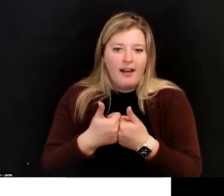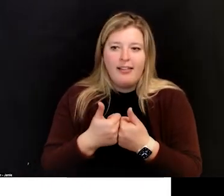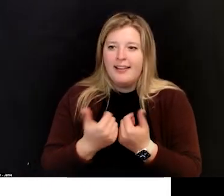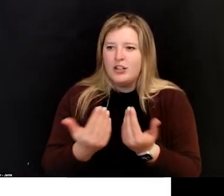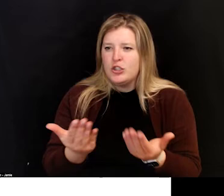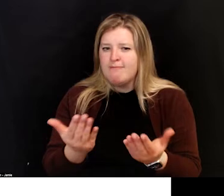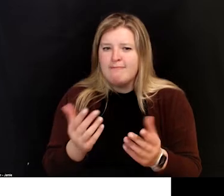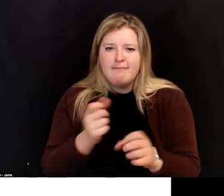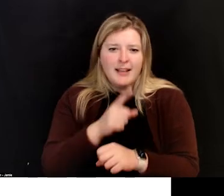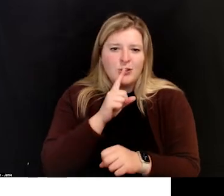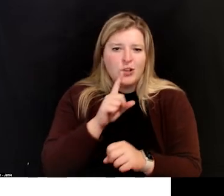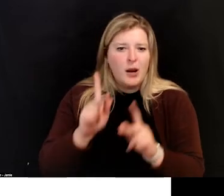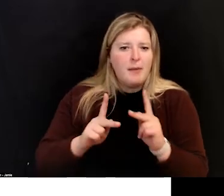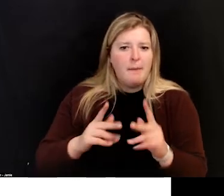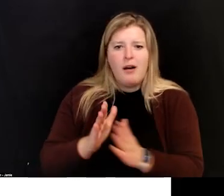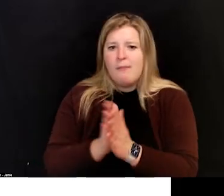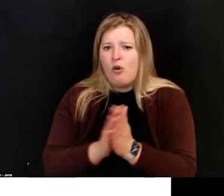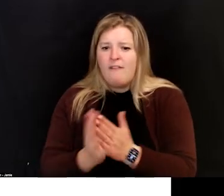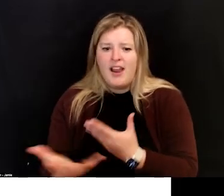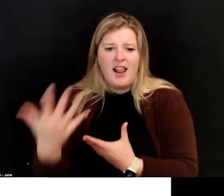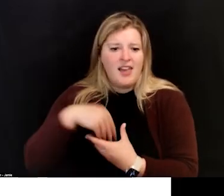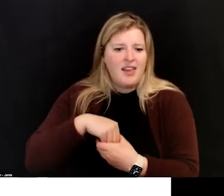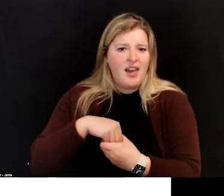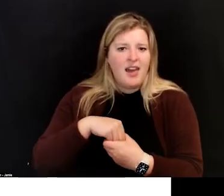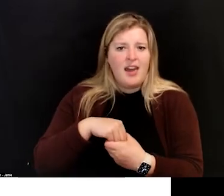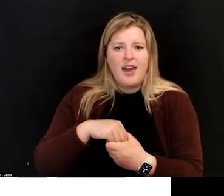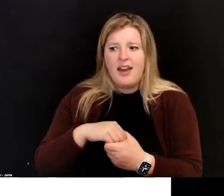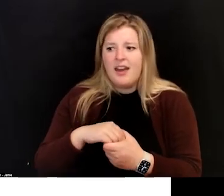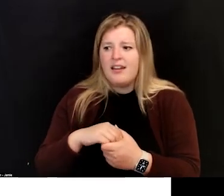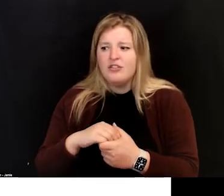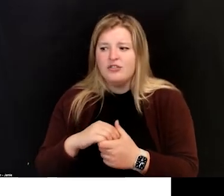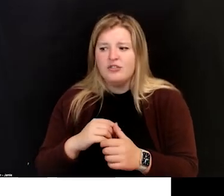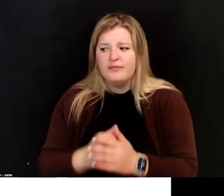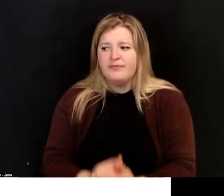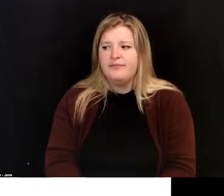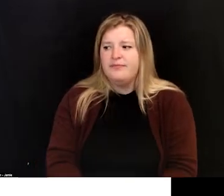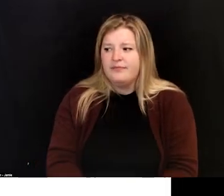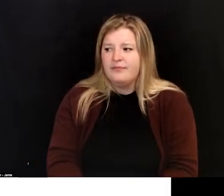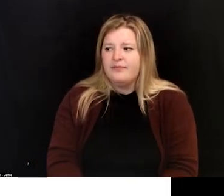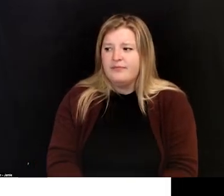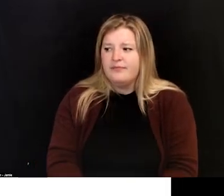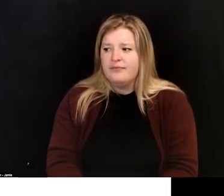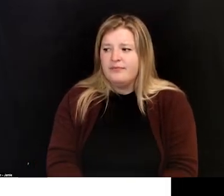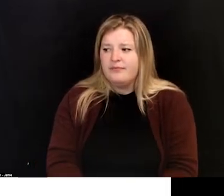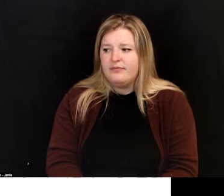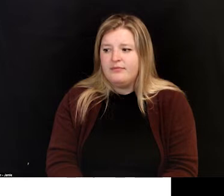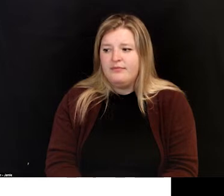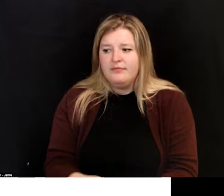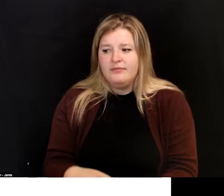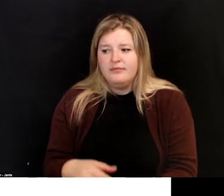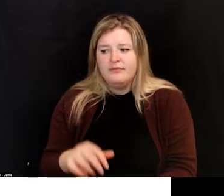if they're not deeply invested in accessibility as part of their job. [Rachael] I completely agree.